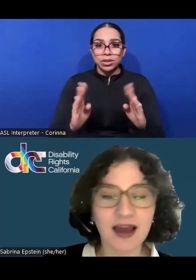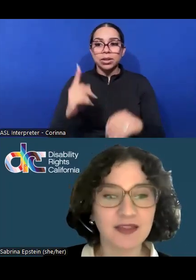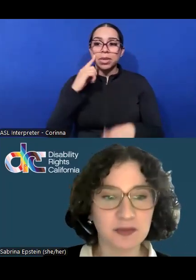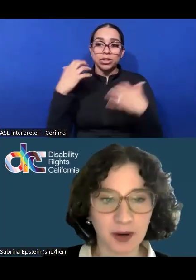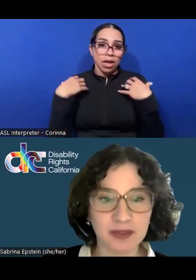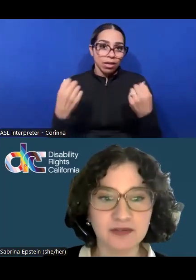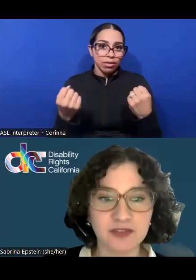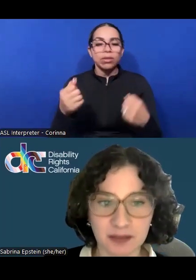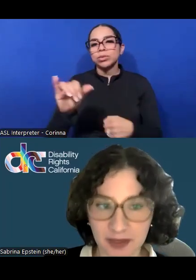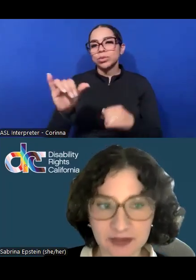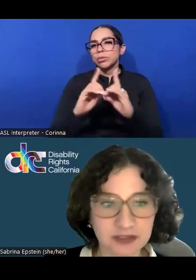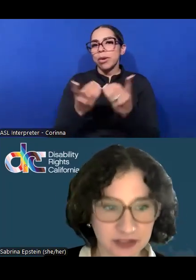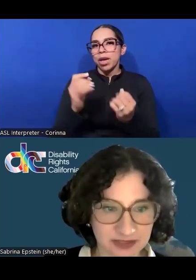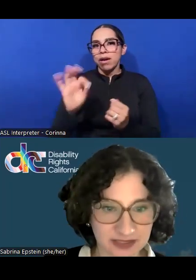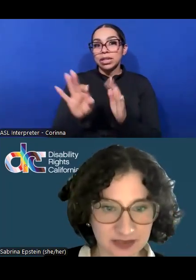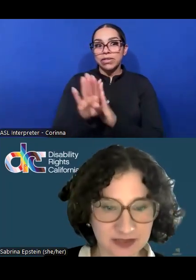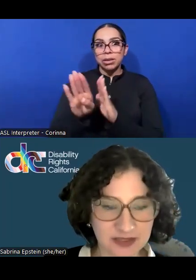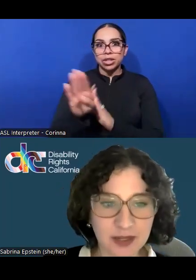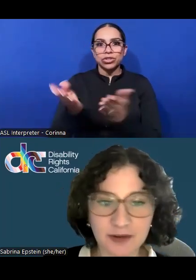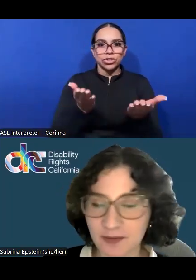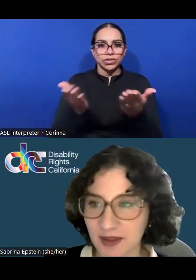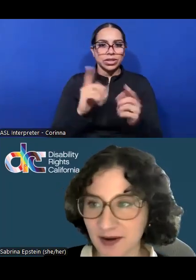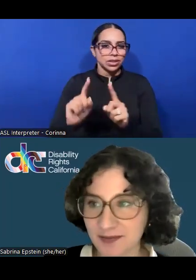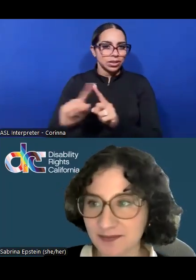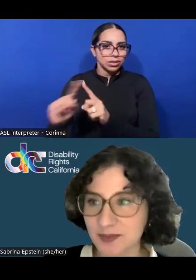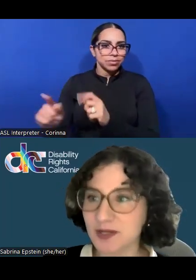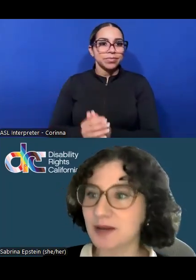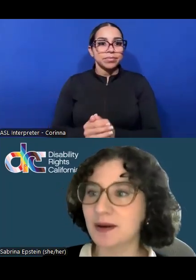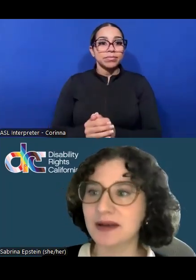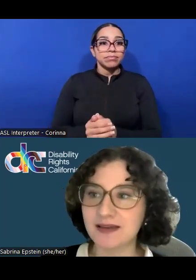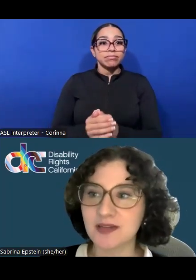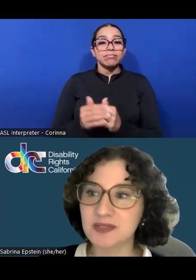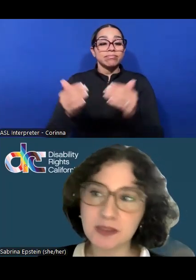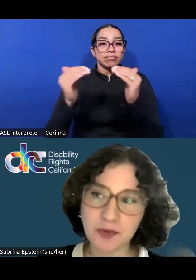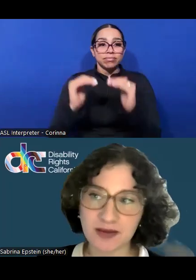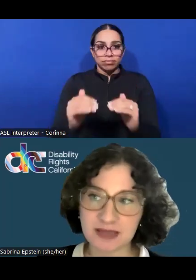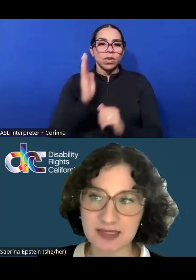and the Department of Developmental Services. From there, we'll talk about next steps in the process